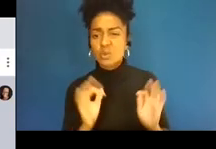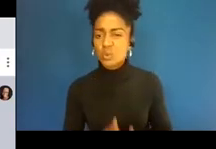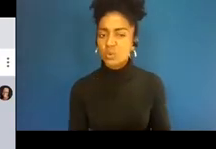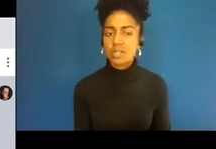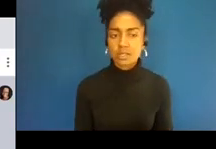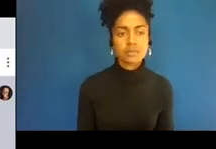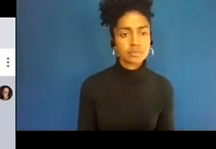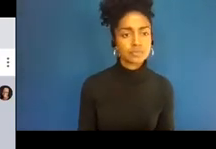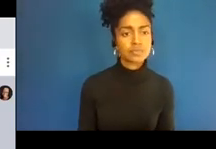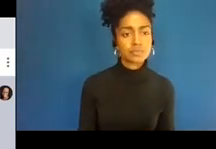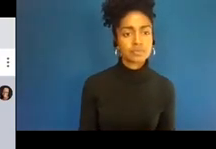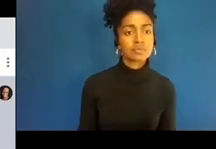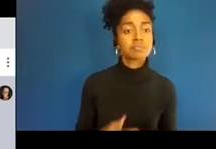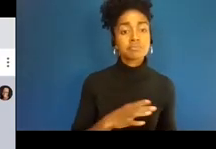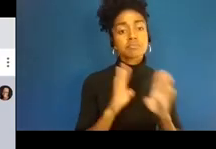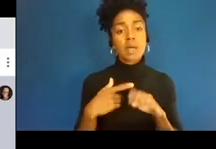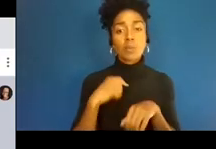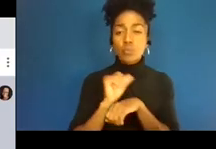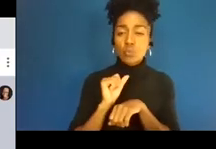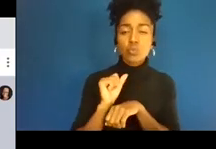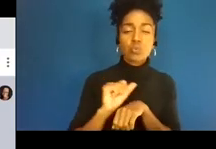"I'm working hard on recruiting writing tutors